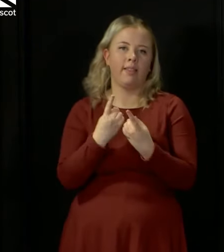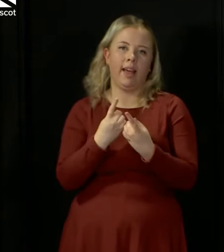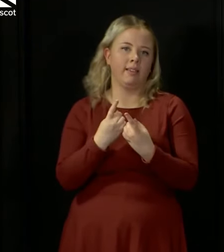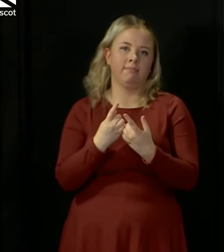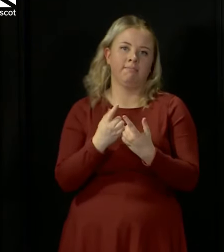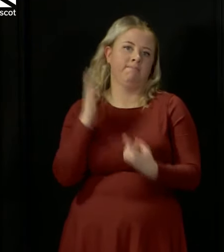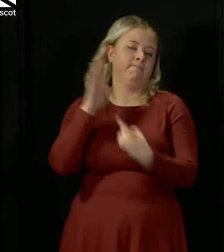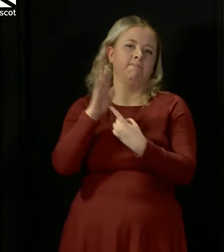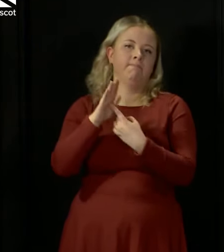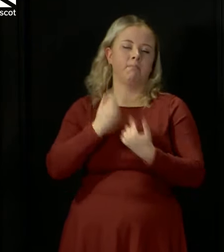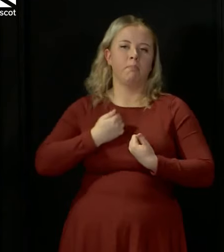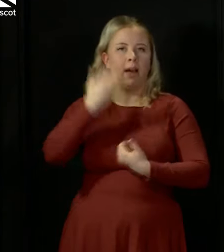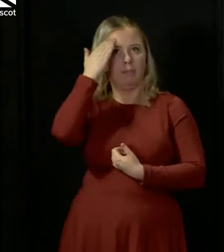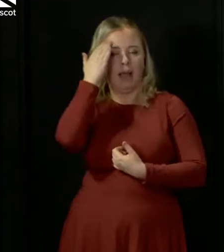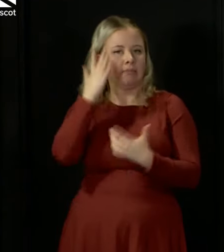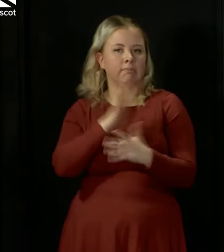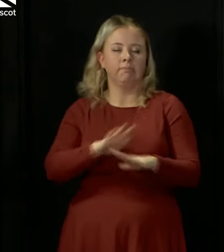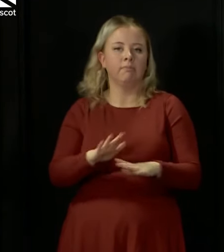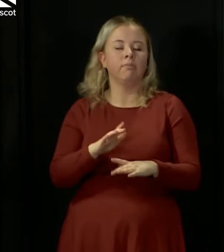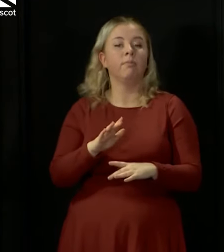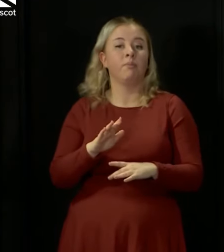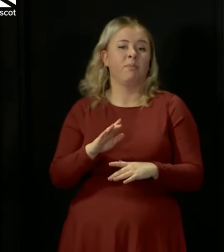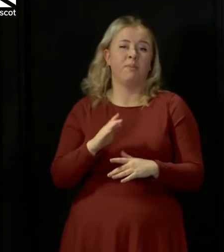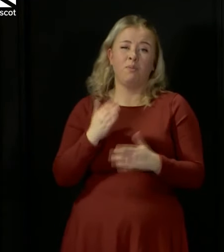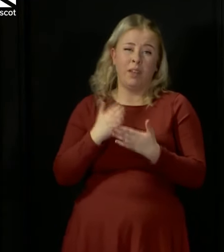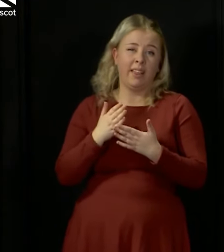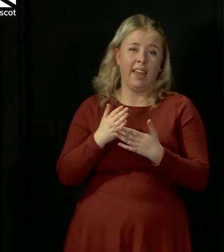in my mind right now, other than to say as far as possible democracy, of course, should